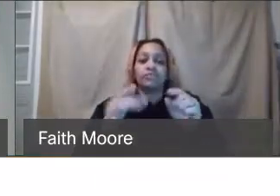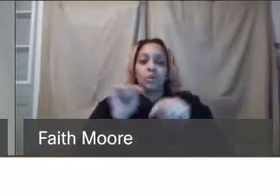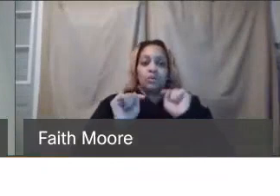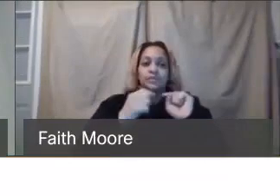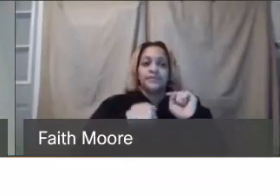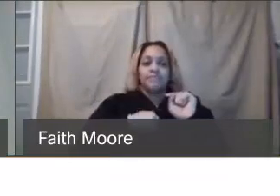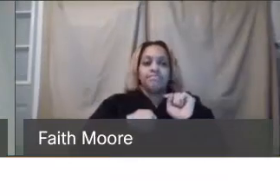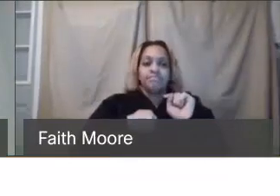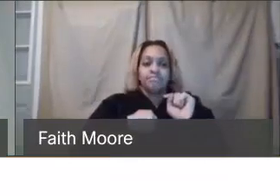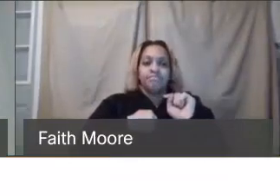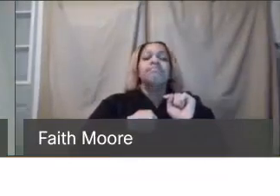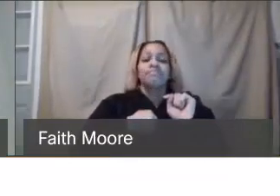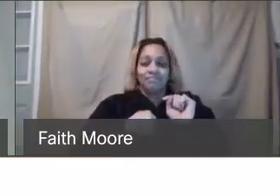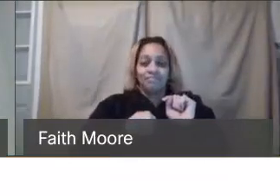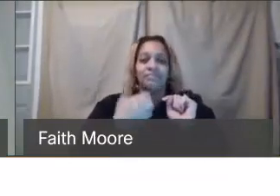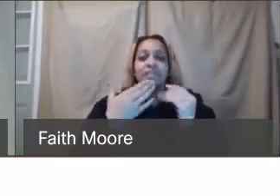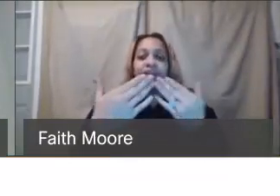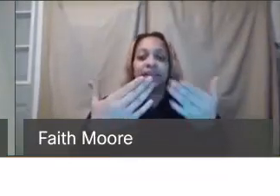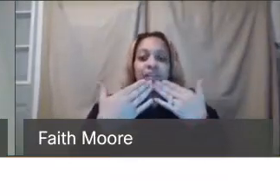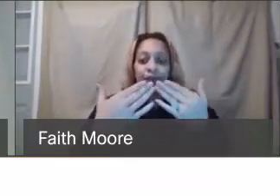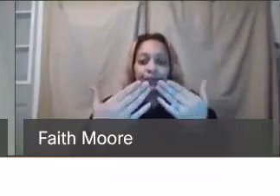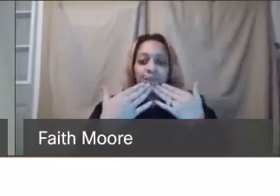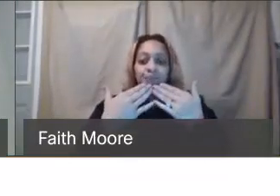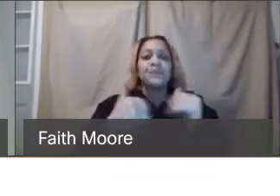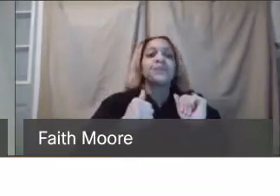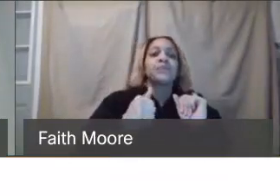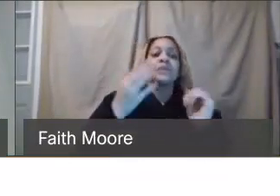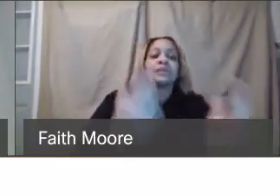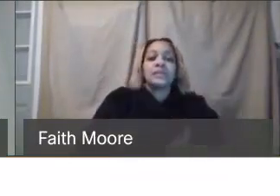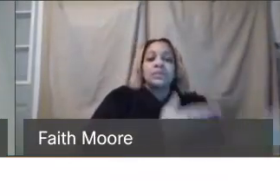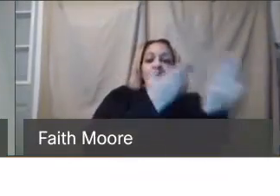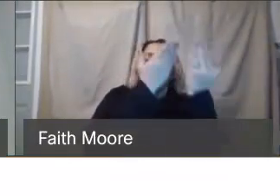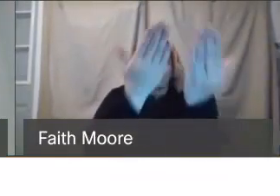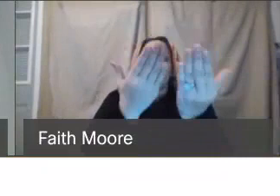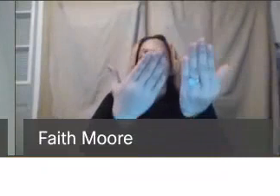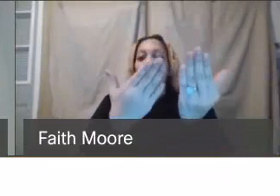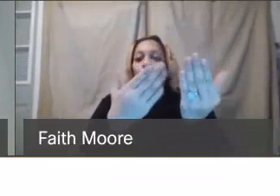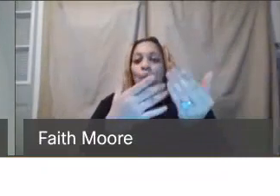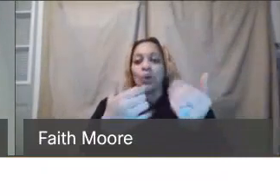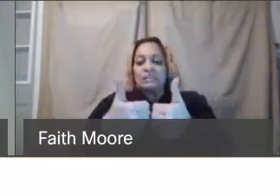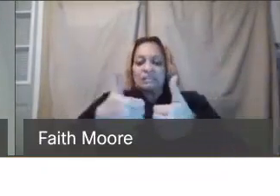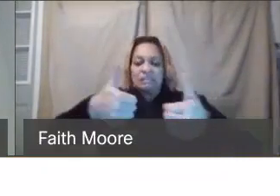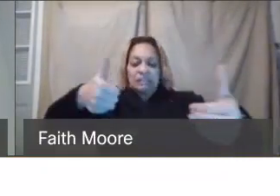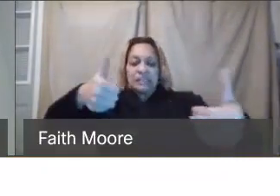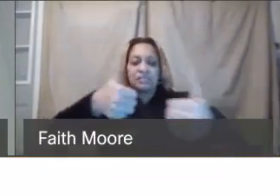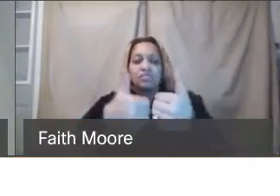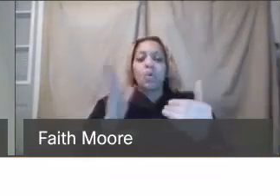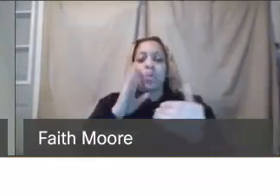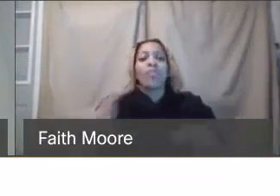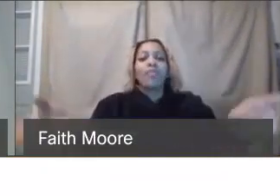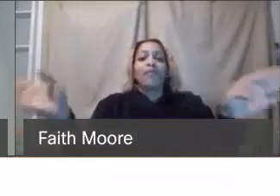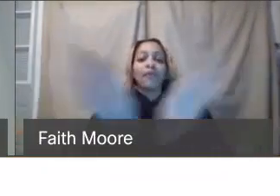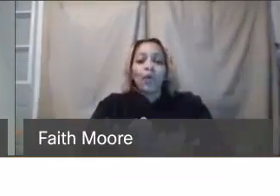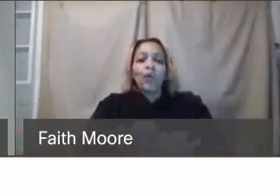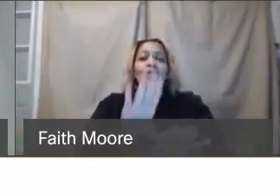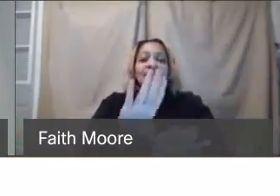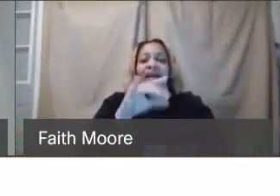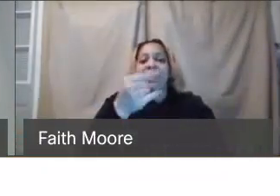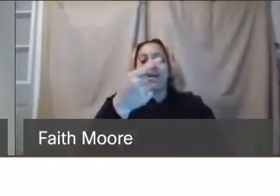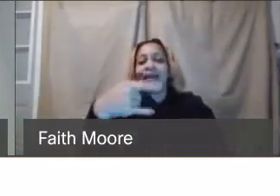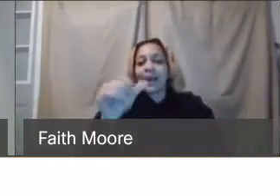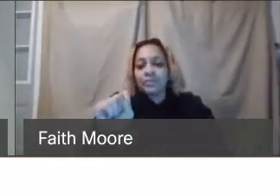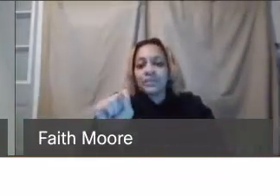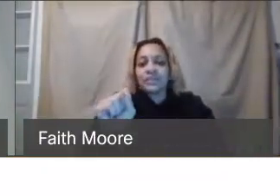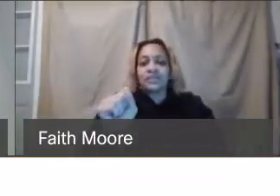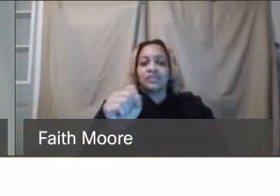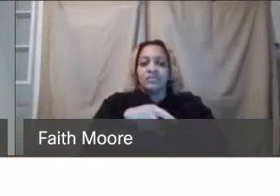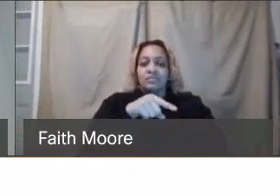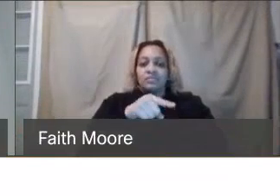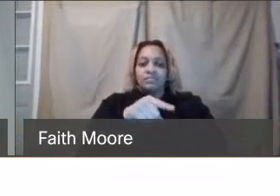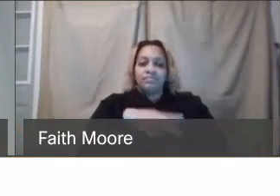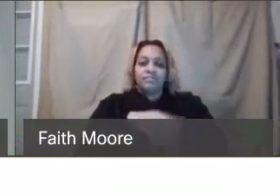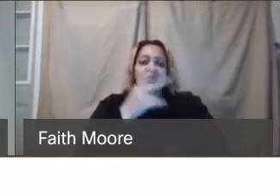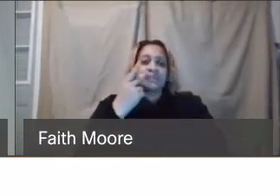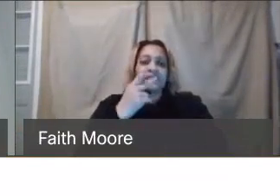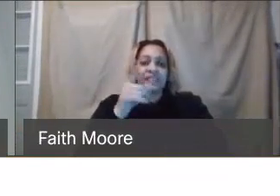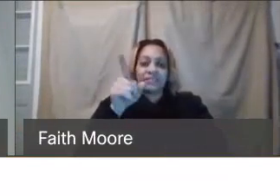Back up a slide, thank you. This proposed gap will close an existing bikeway gap and, and it's illustrate the gap is illustrated in within the box with the dash lines.